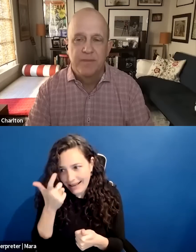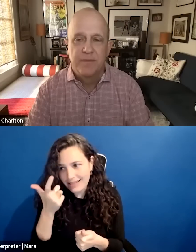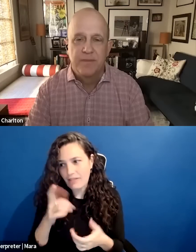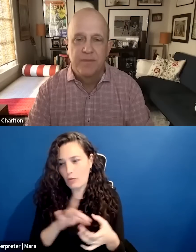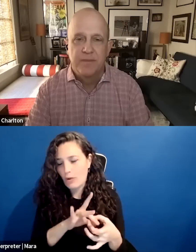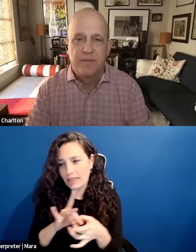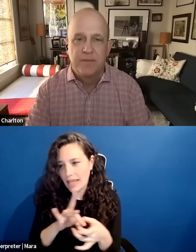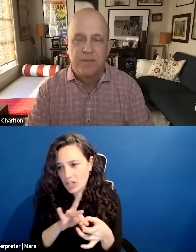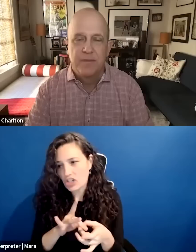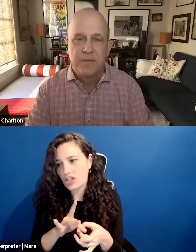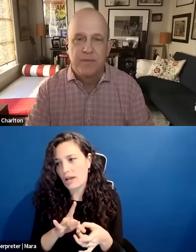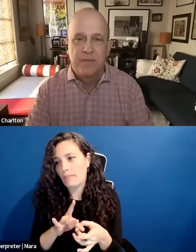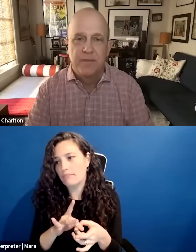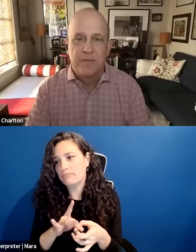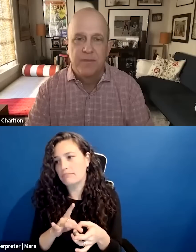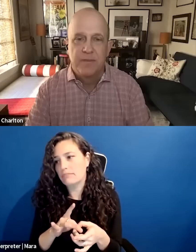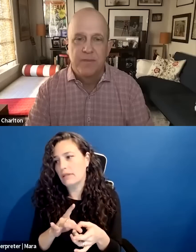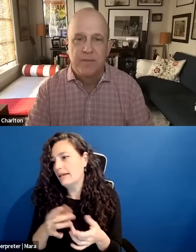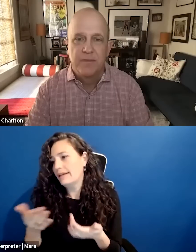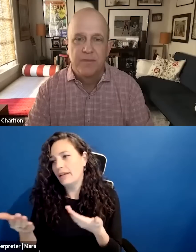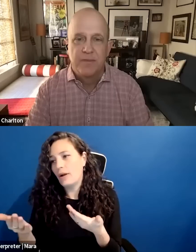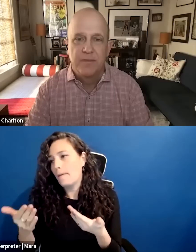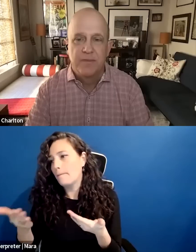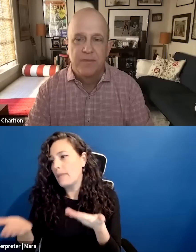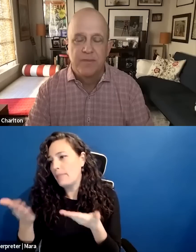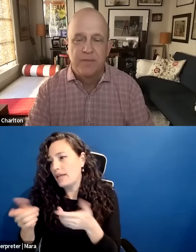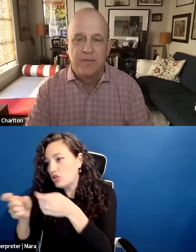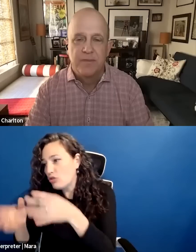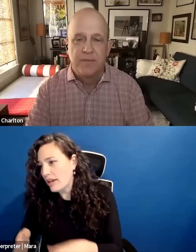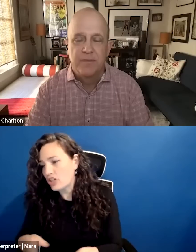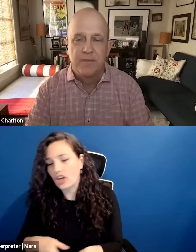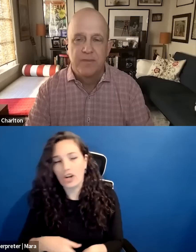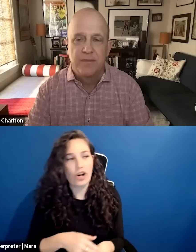sometimes casting directors or heads of casting.